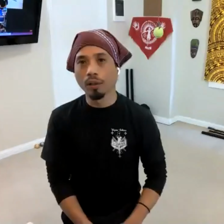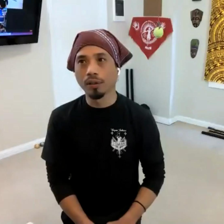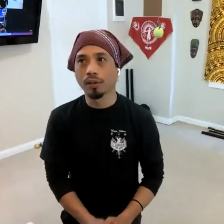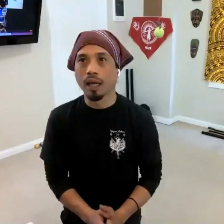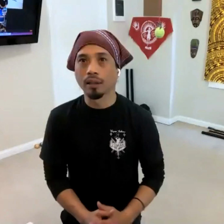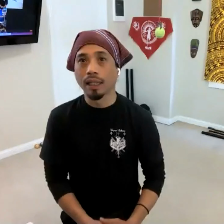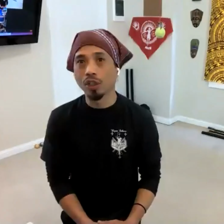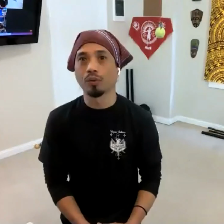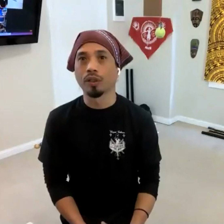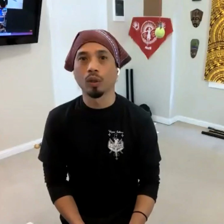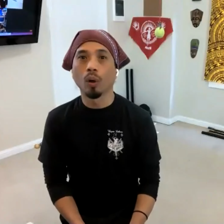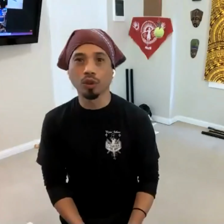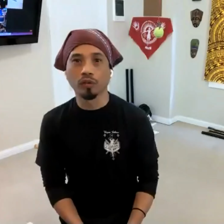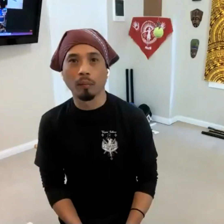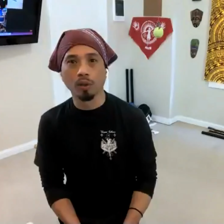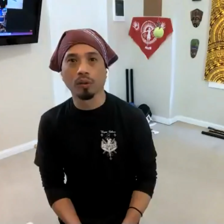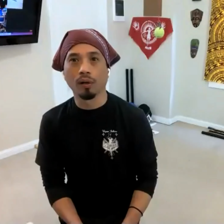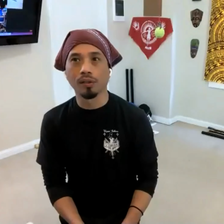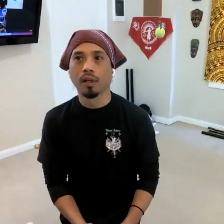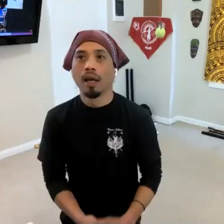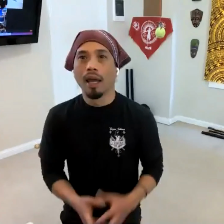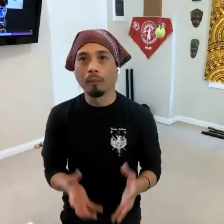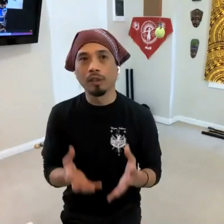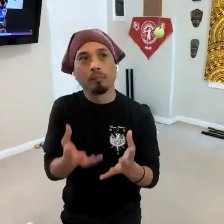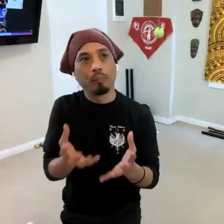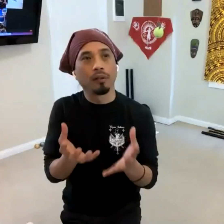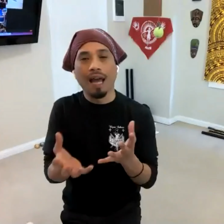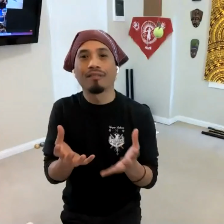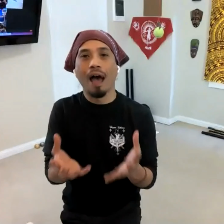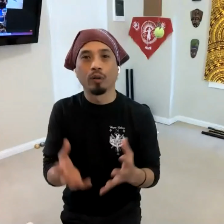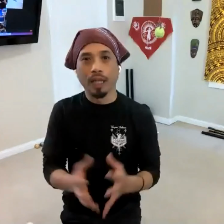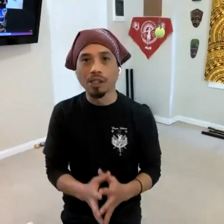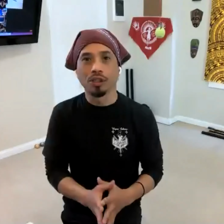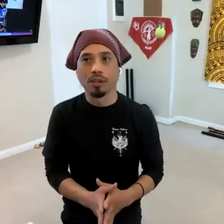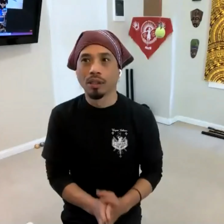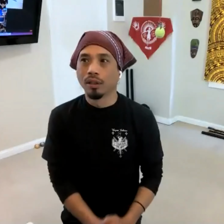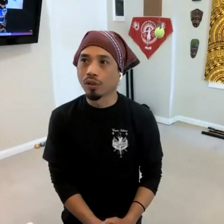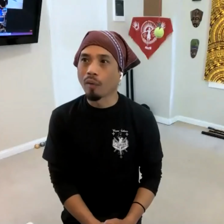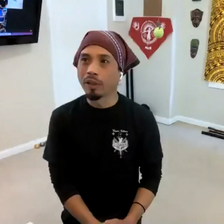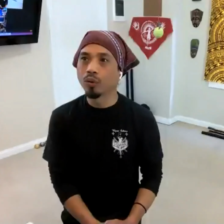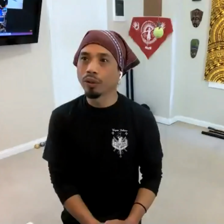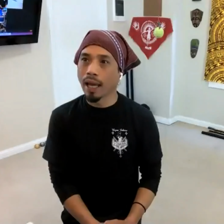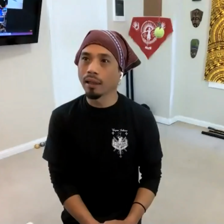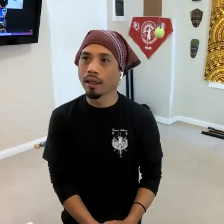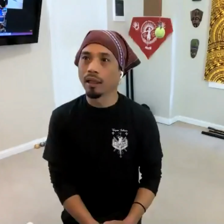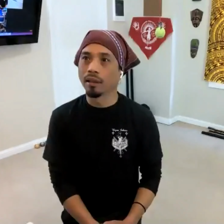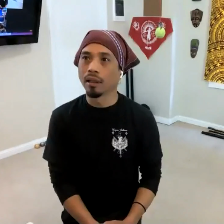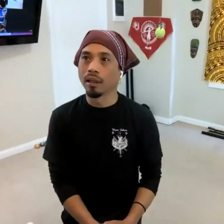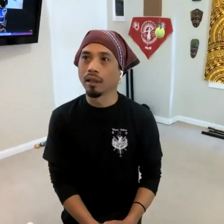THE MARTIAL ARTS AND THE HISTORY AND THE CULTURE OF THE MARTIAL ARTS HELPS ME BUILD THAT FOUNDATION.